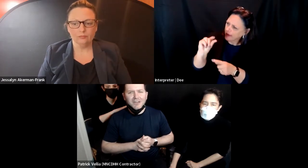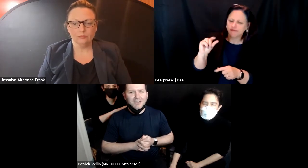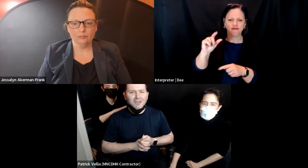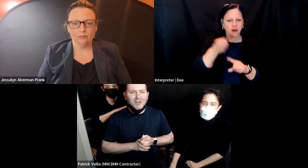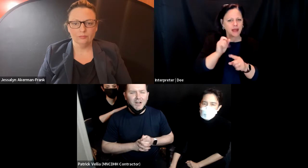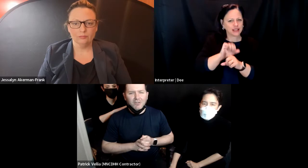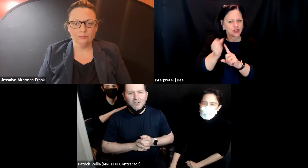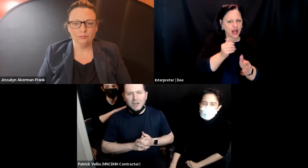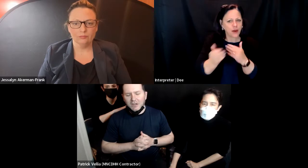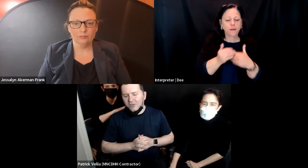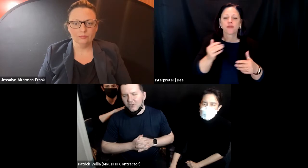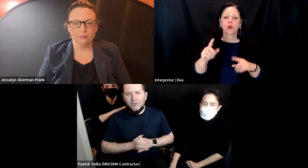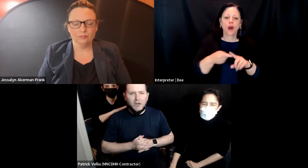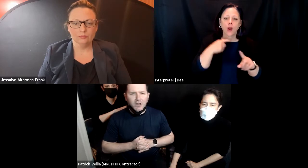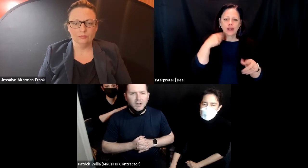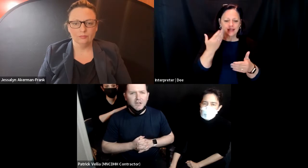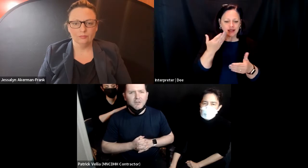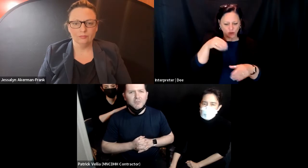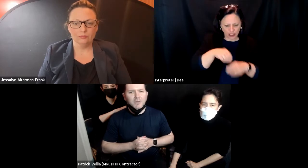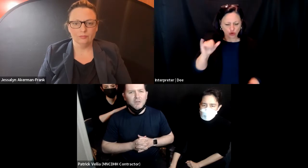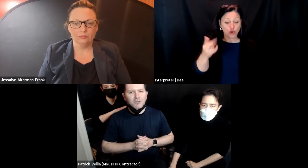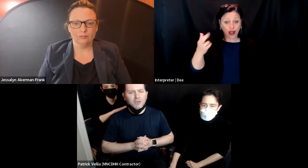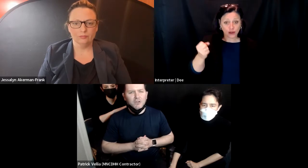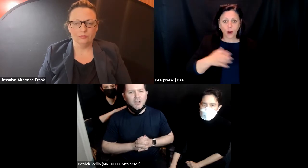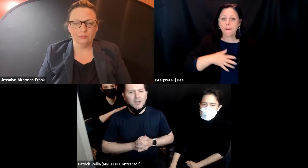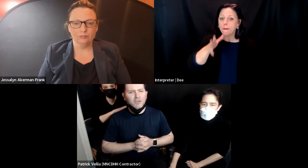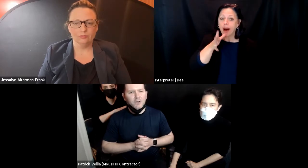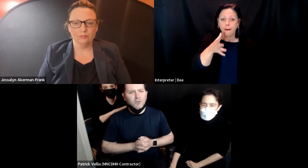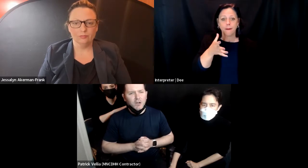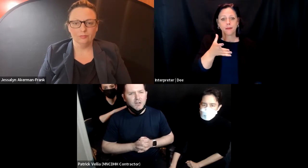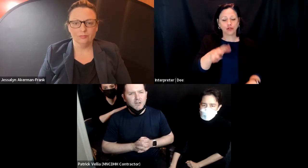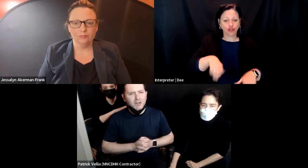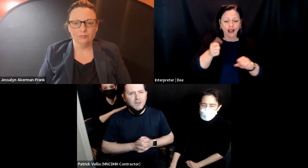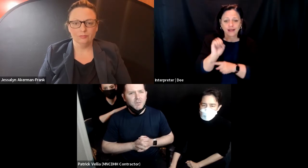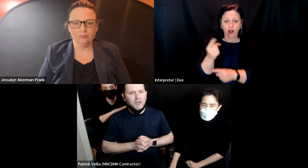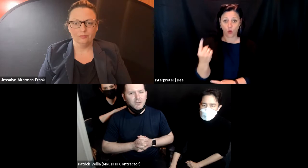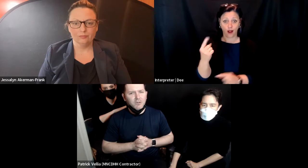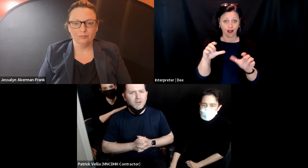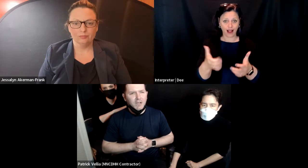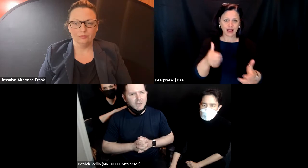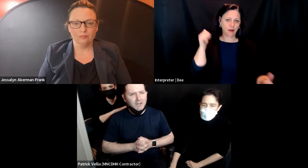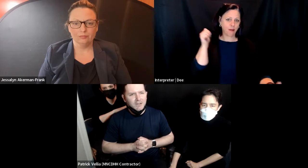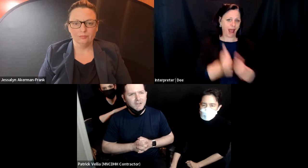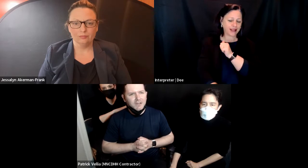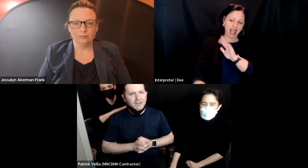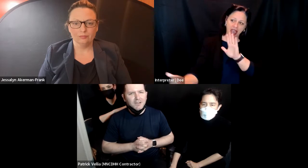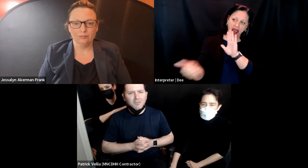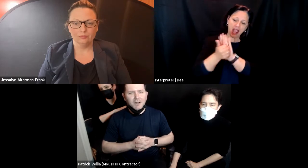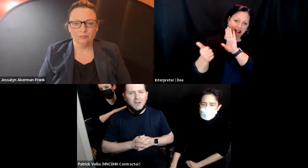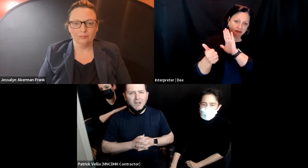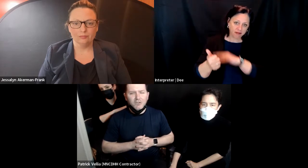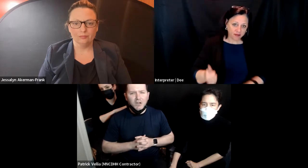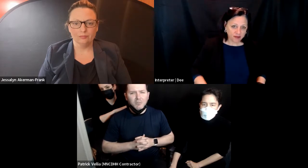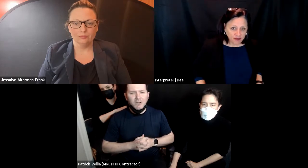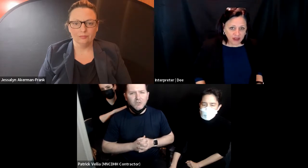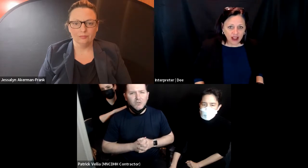But by my 20s, you really had to sign to understand you, but I could still understand dad, oddly enough, and not mom.